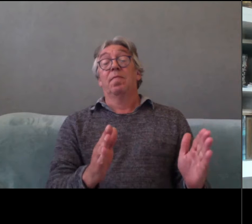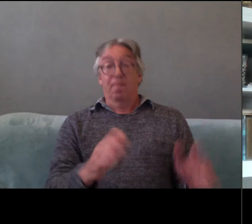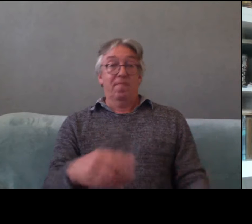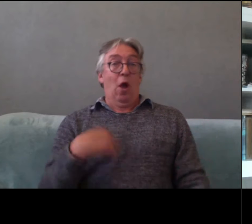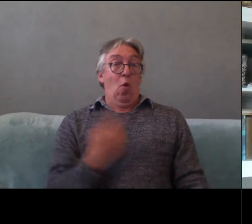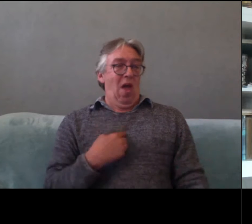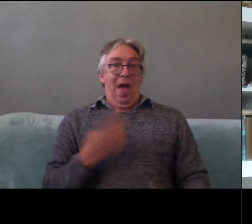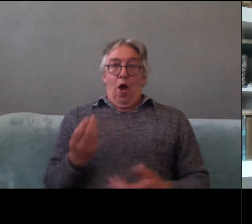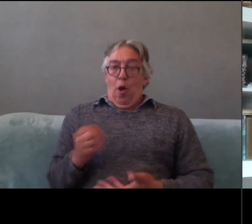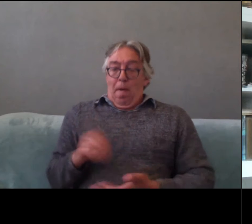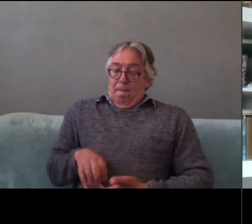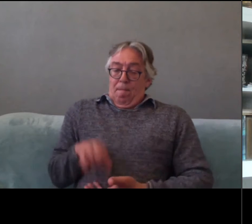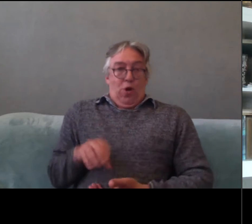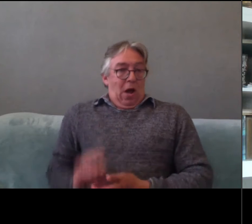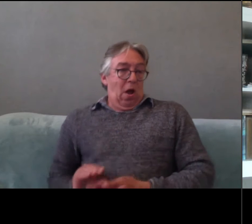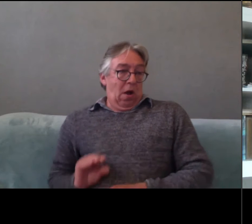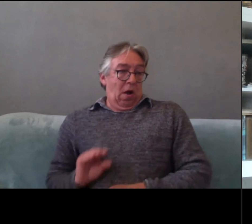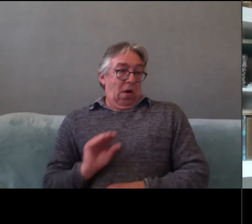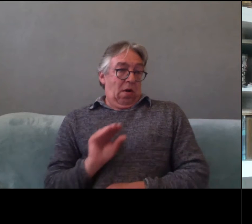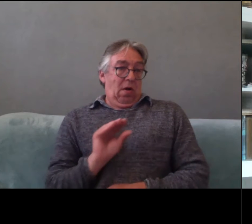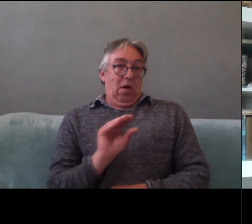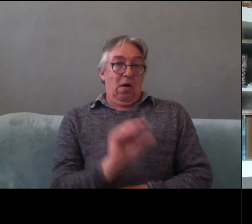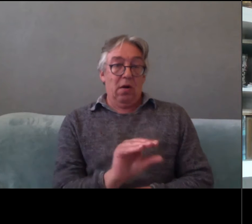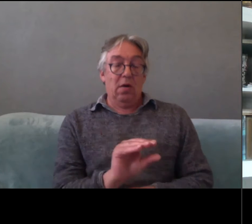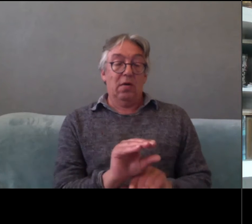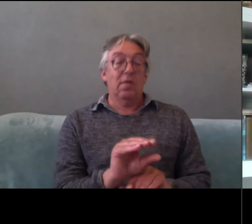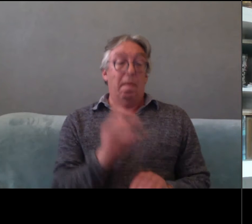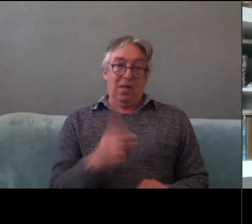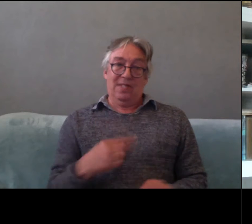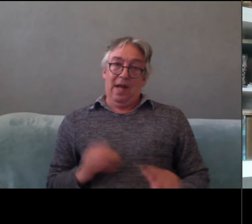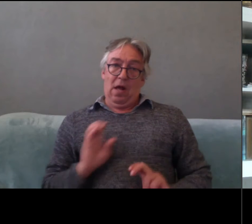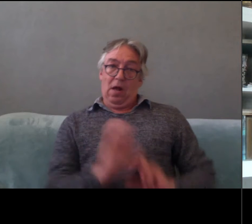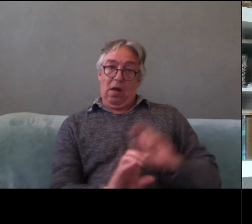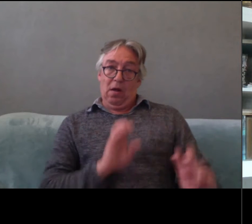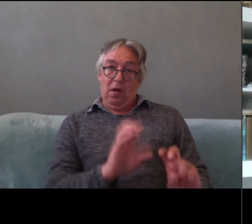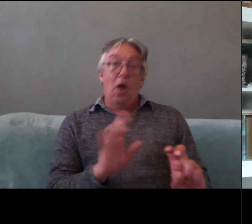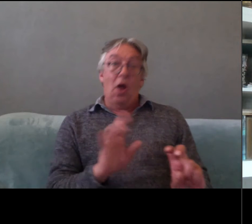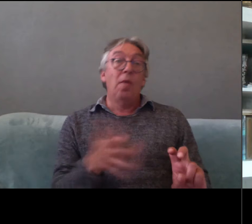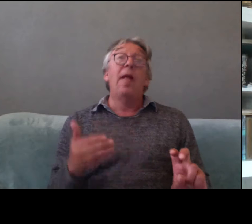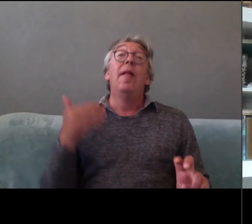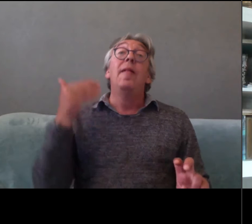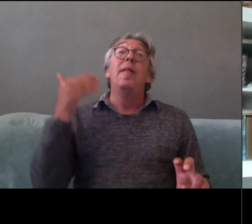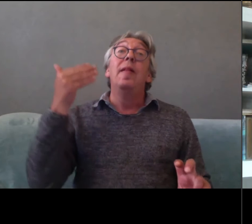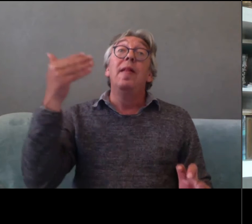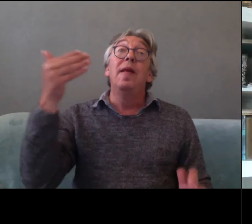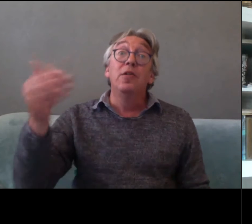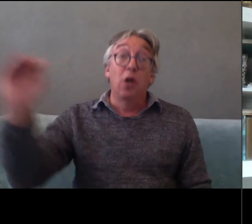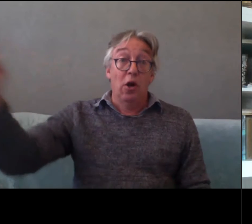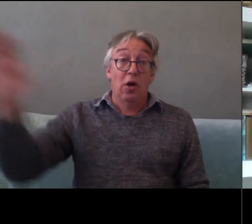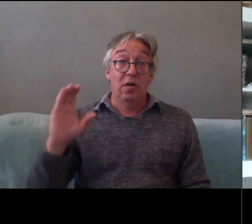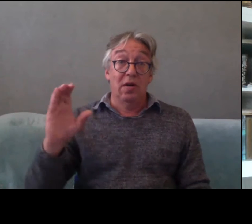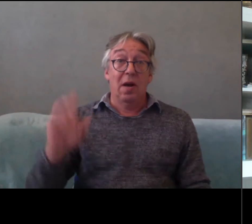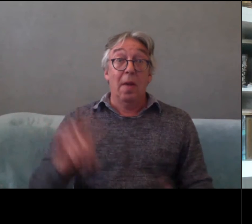After that you'll get back your money. In a situation where organisations don't have any money,